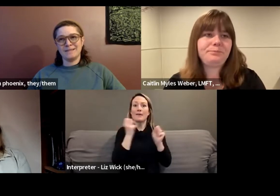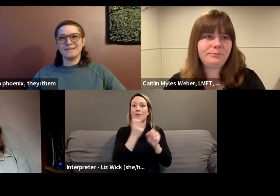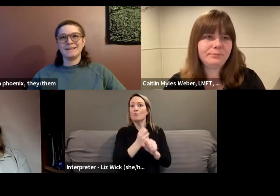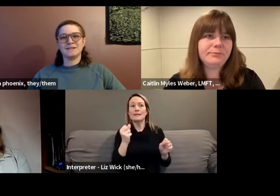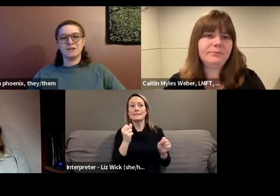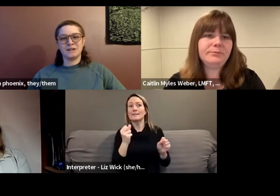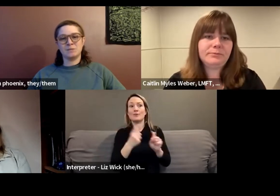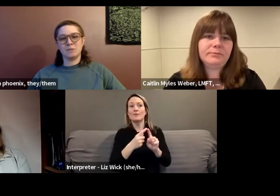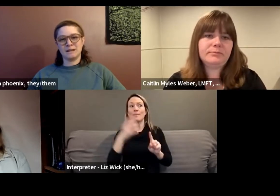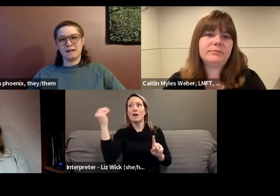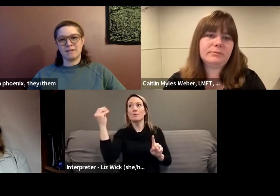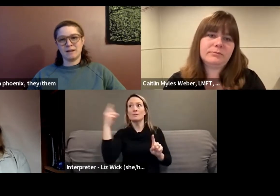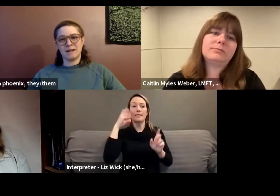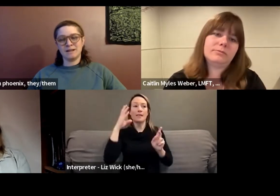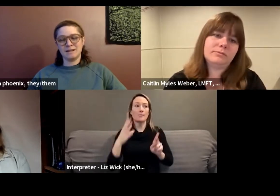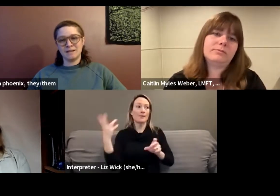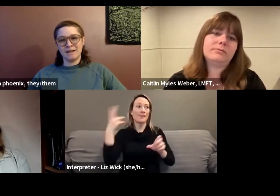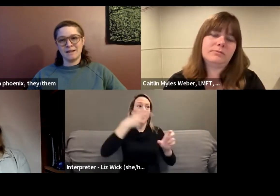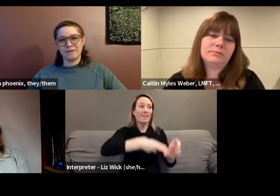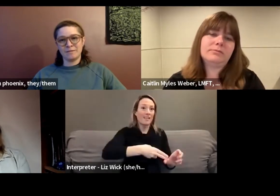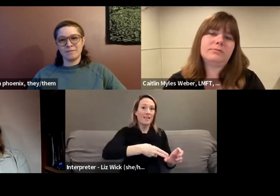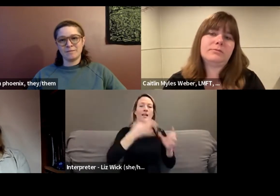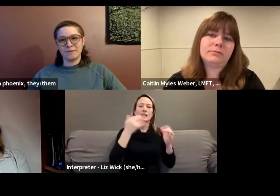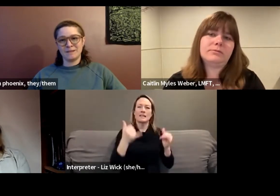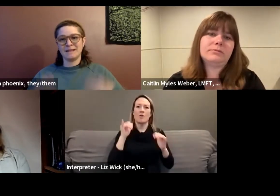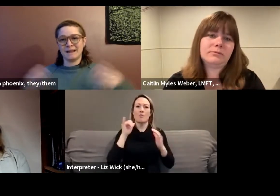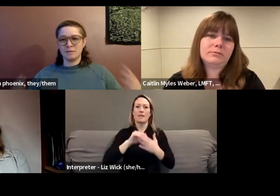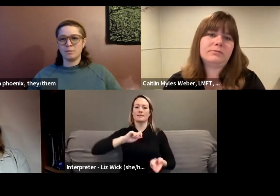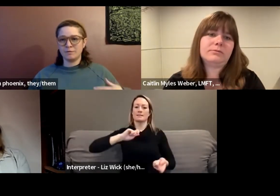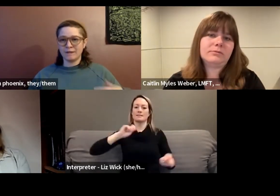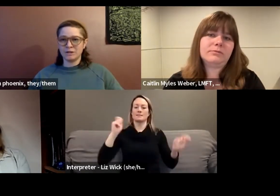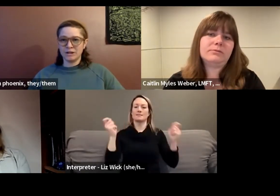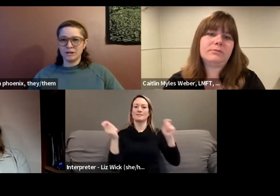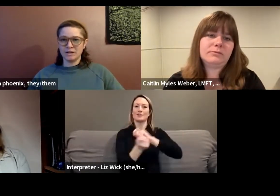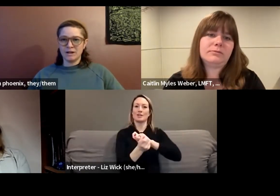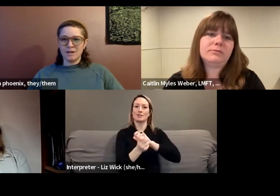I think that's starting to break down and I can see that from inside the profession.